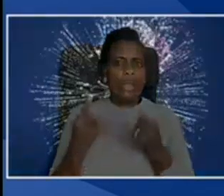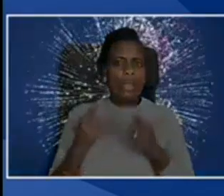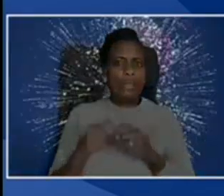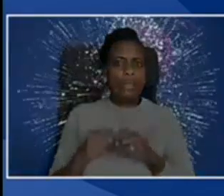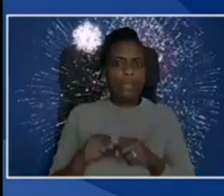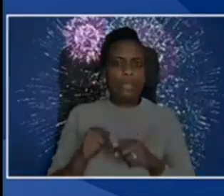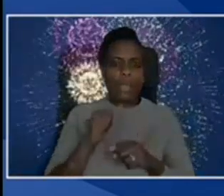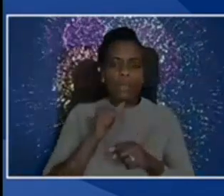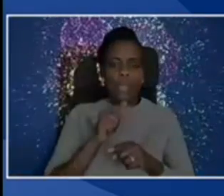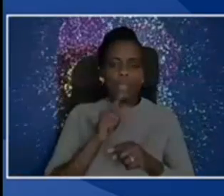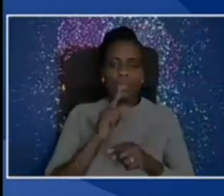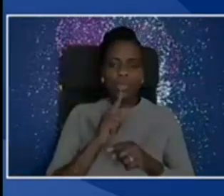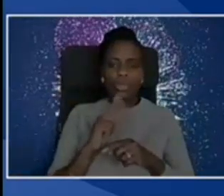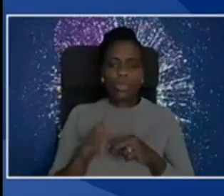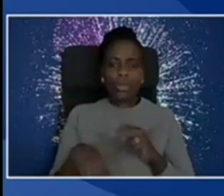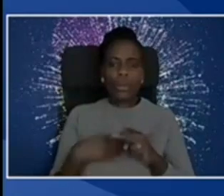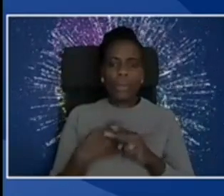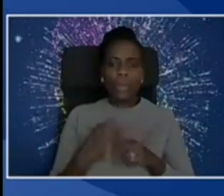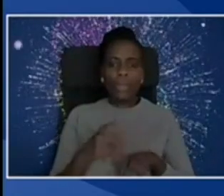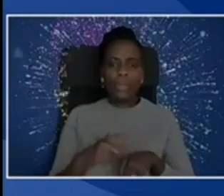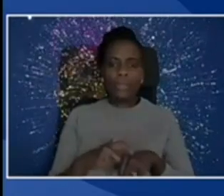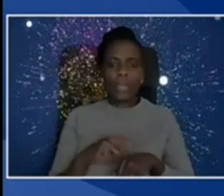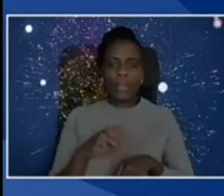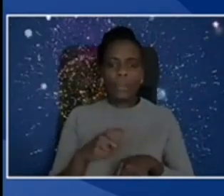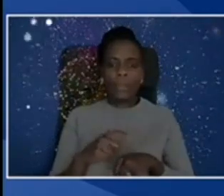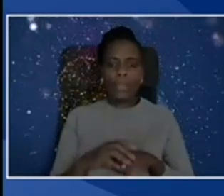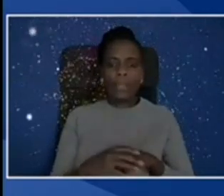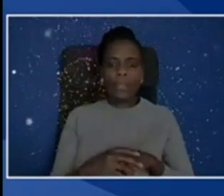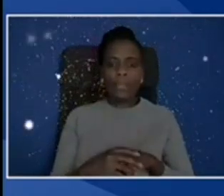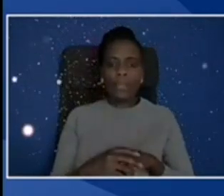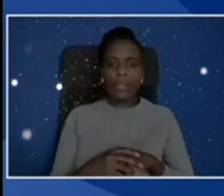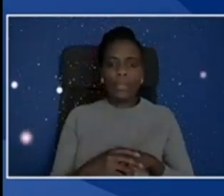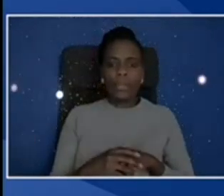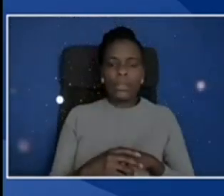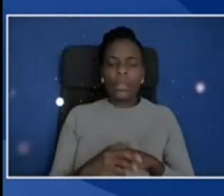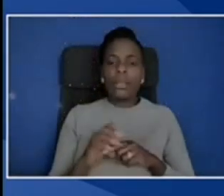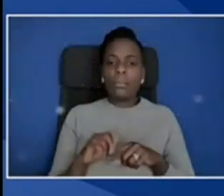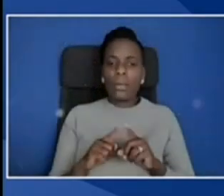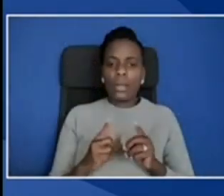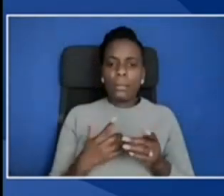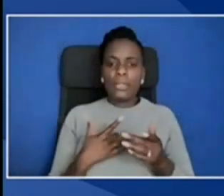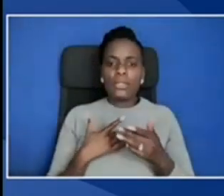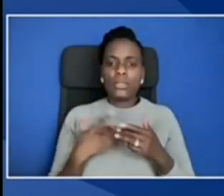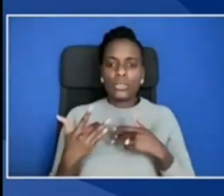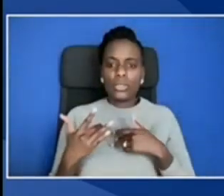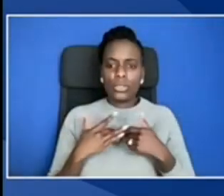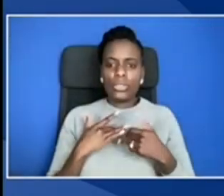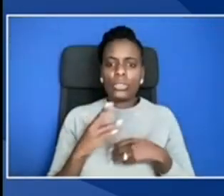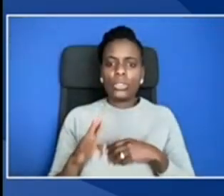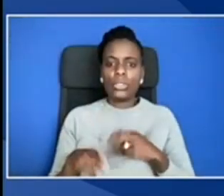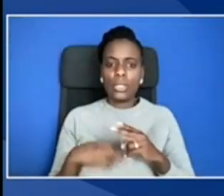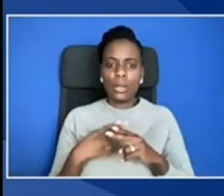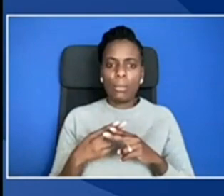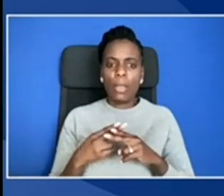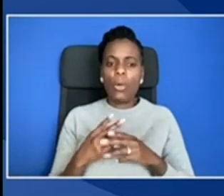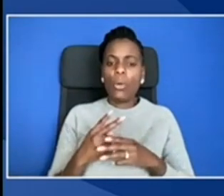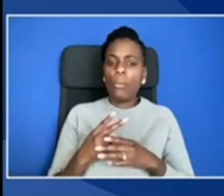And it's been years and I apologize, but I think that I am concerned about both prospective and currently enrolled